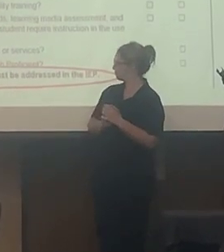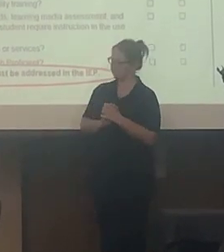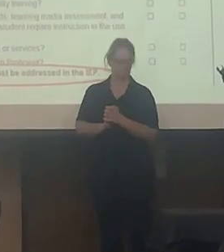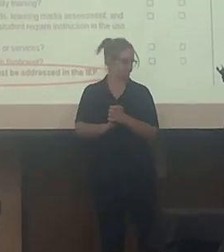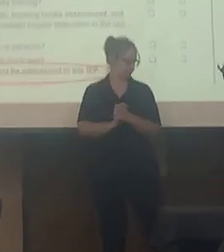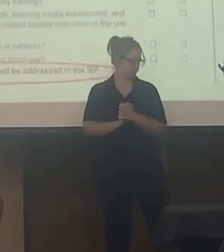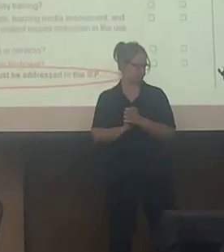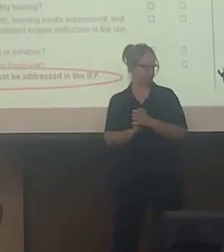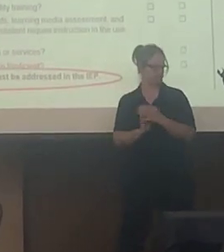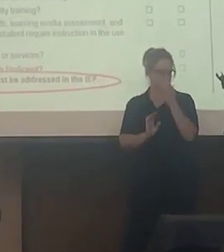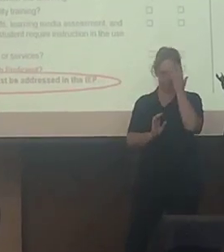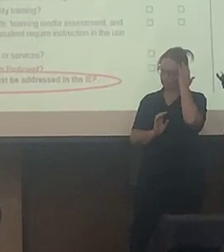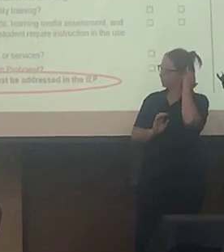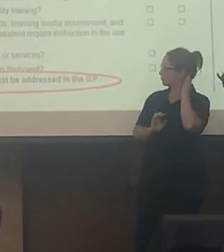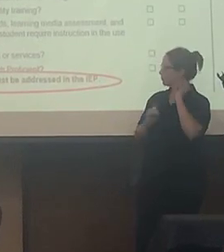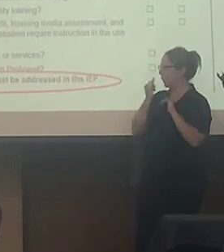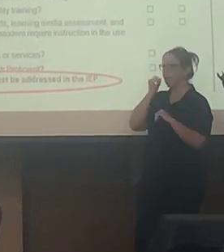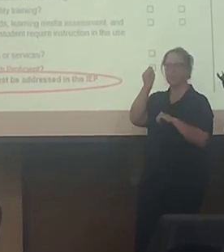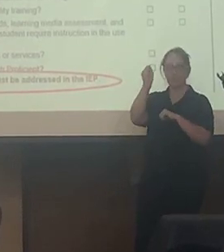so again any item check yes must be specified